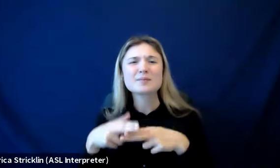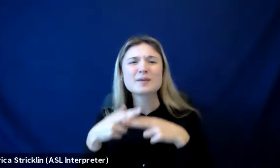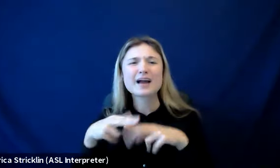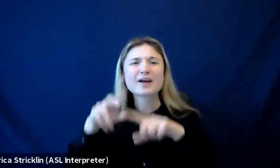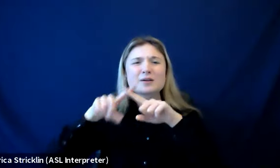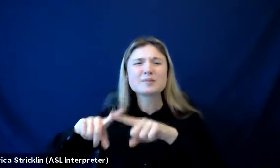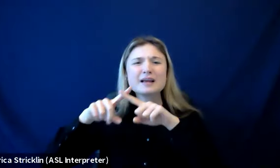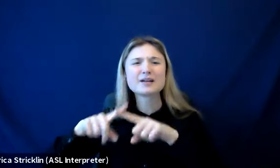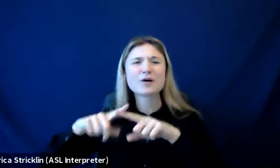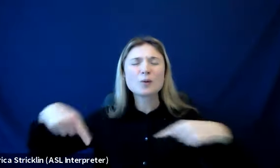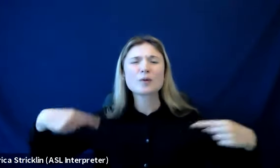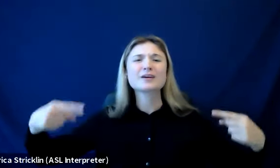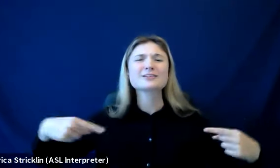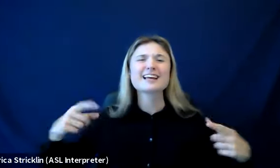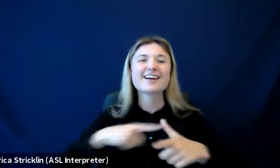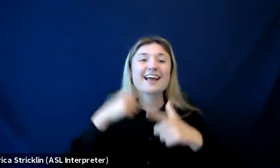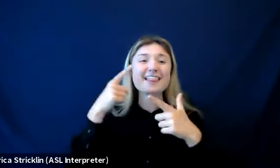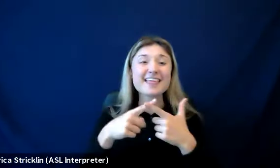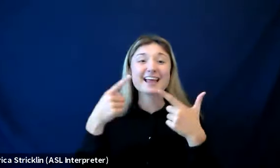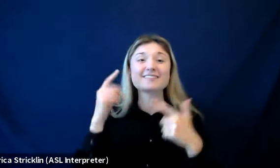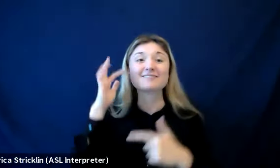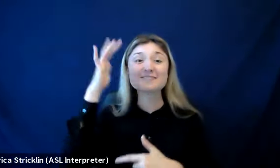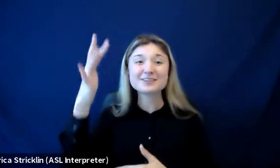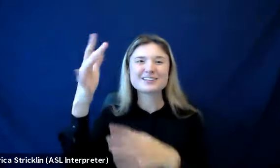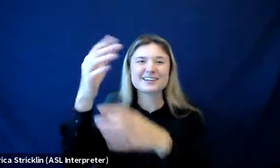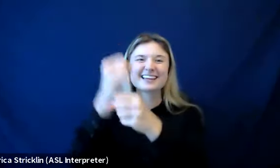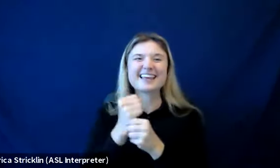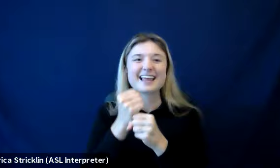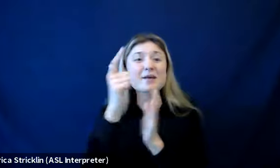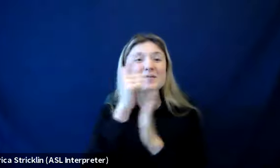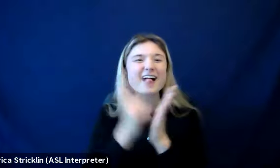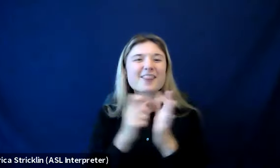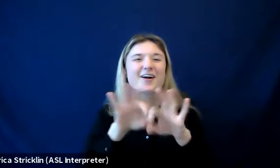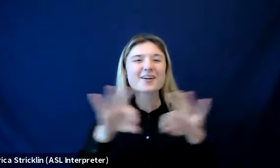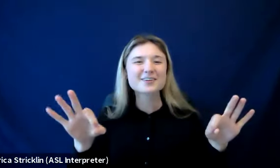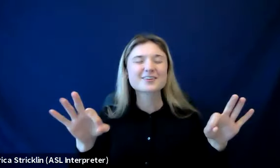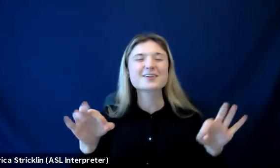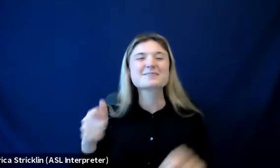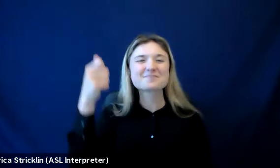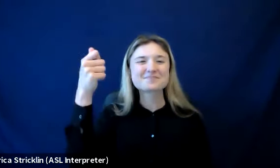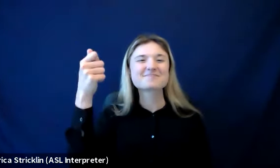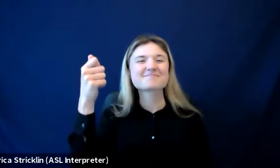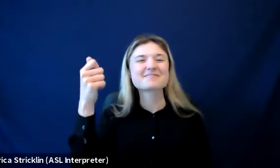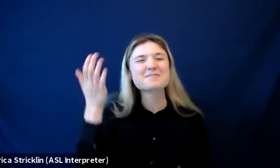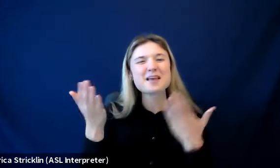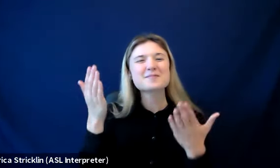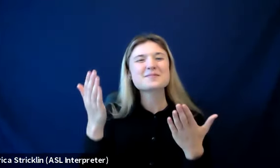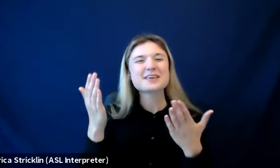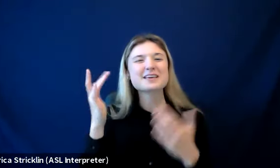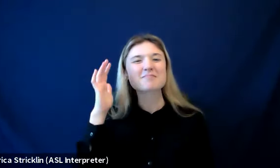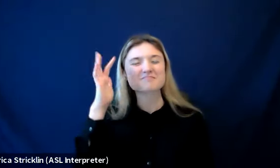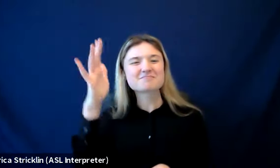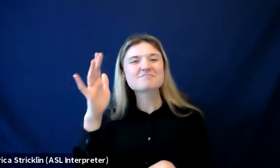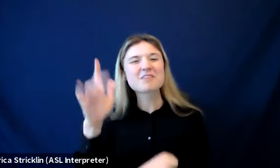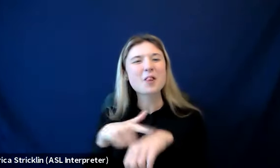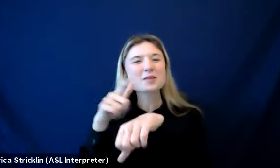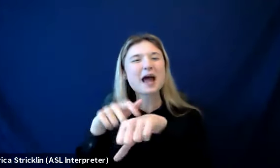up that degree I'm going to get in law might take me a little bit but I'm going to get there, and my dream